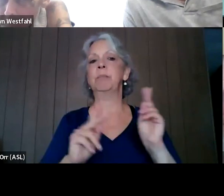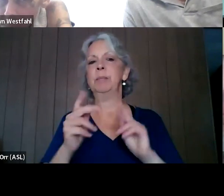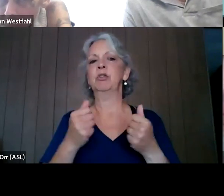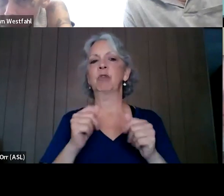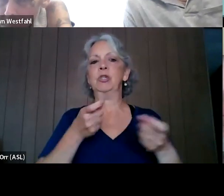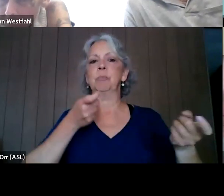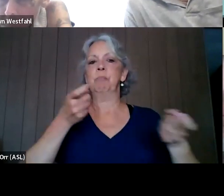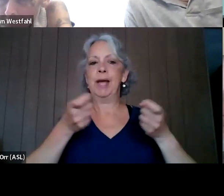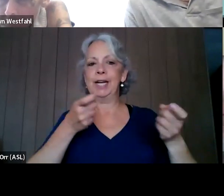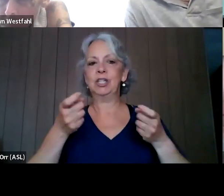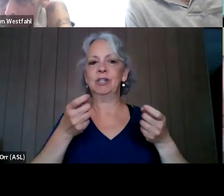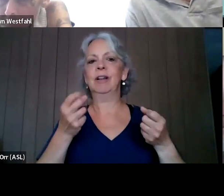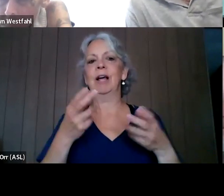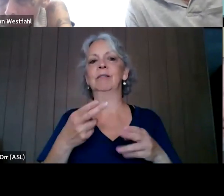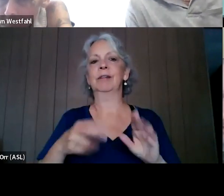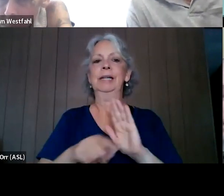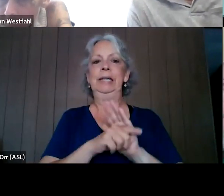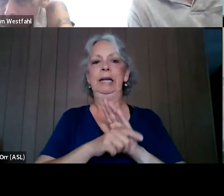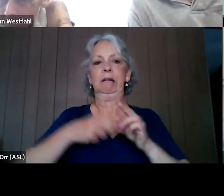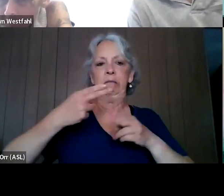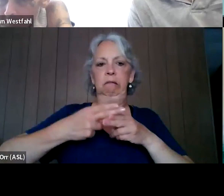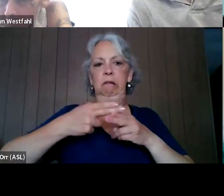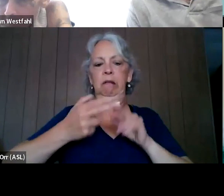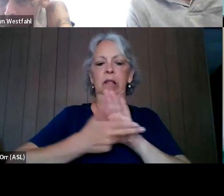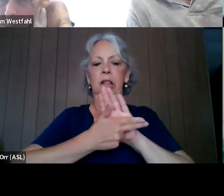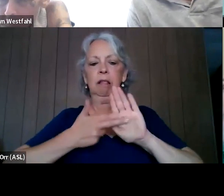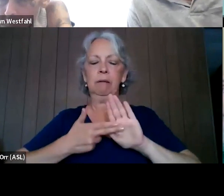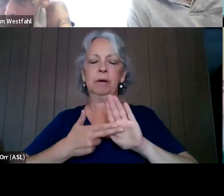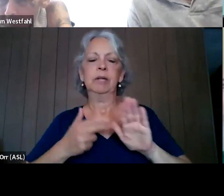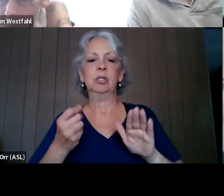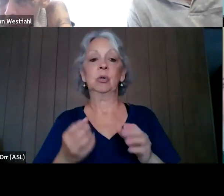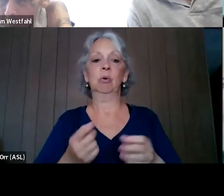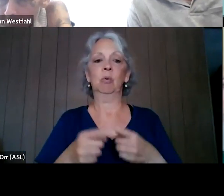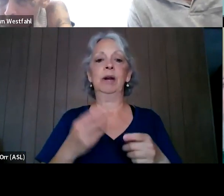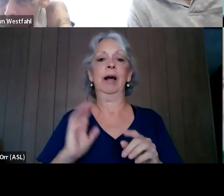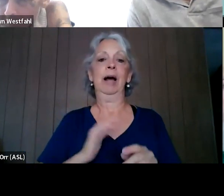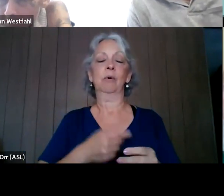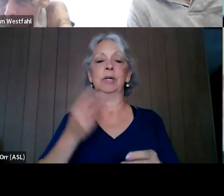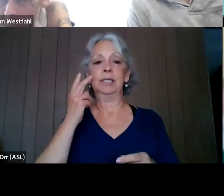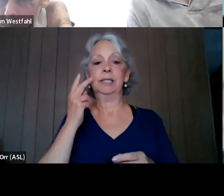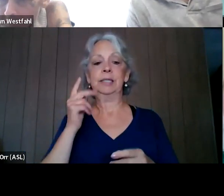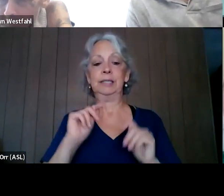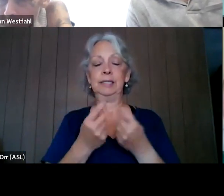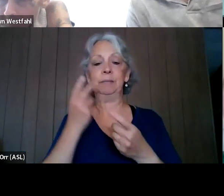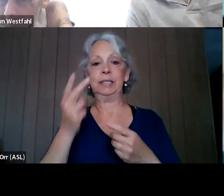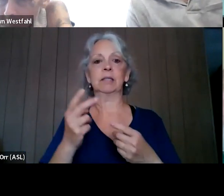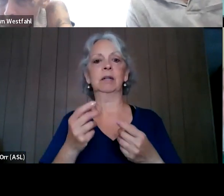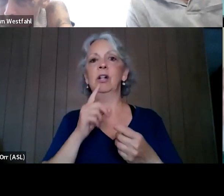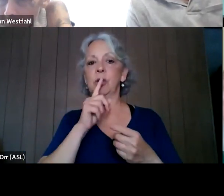and there's a lot of a stigma attached to that, so that by the time our team is seeing them, usually they're quite progressed. And so it's just really important to make sure